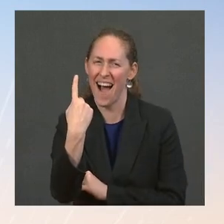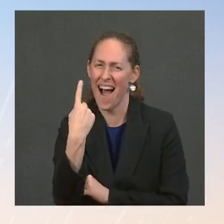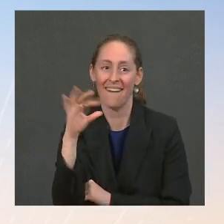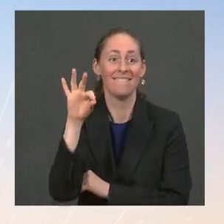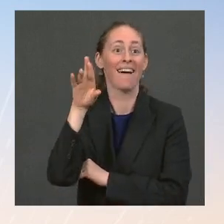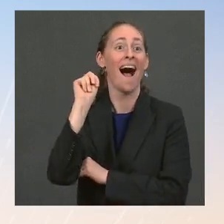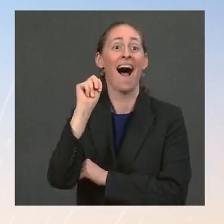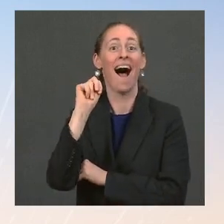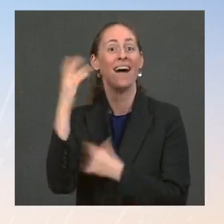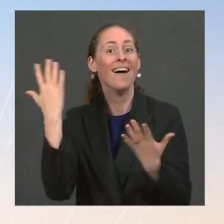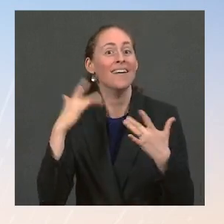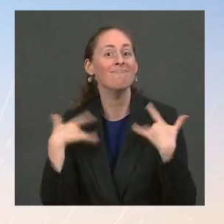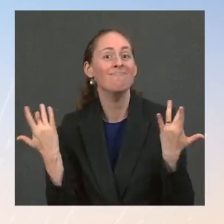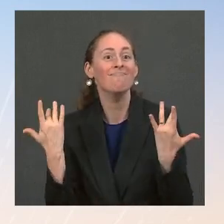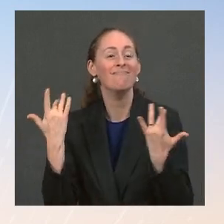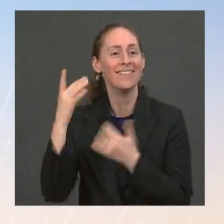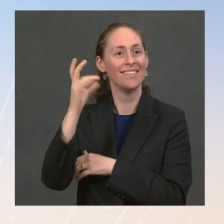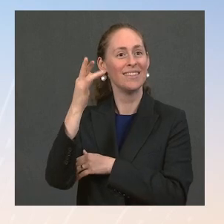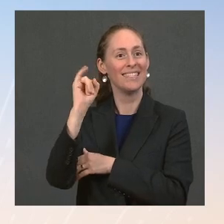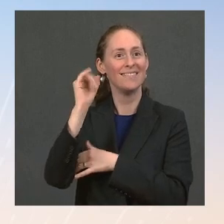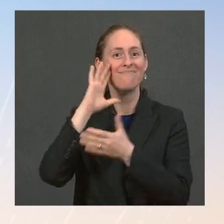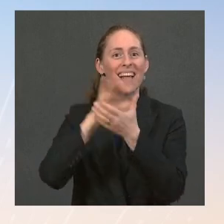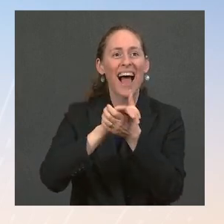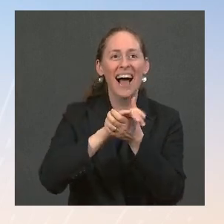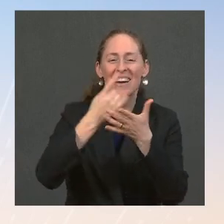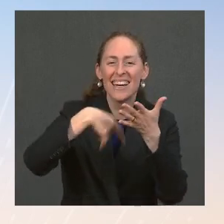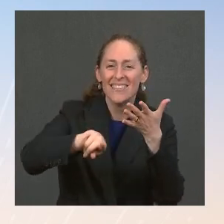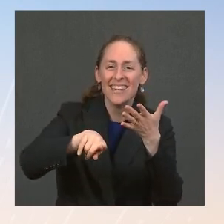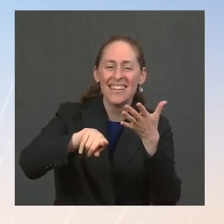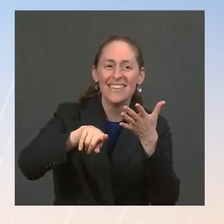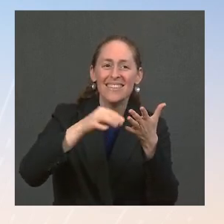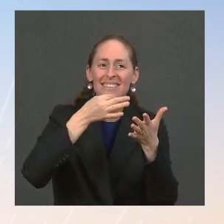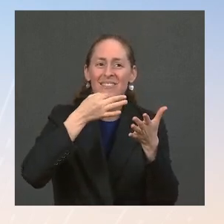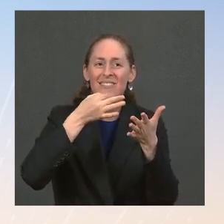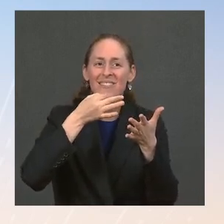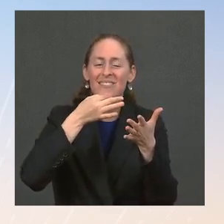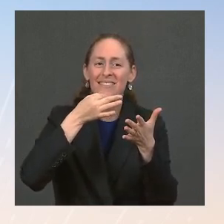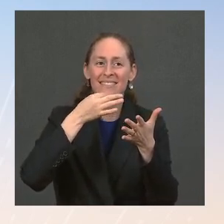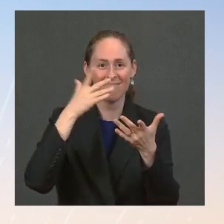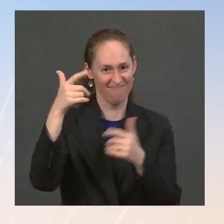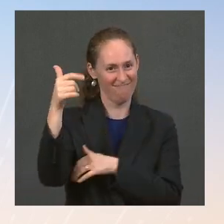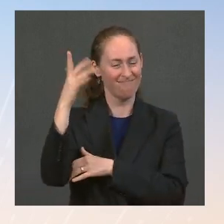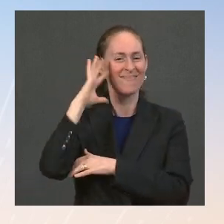so you won't -- so you won't see him for two weeks. And nobody can call him or bother him for two weeks.